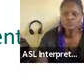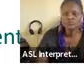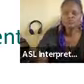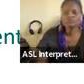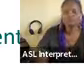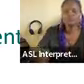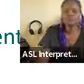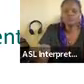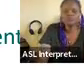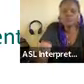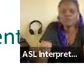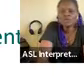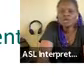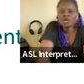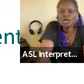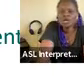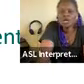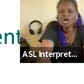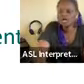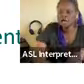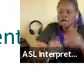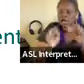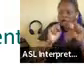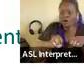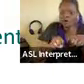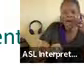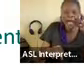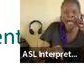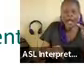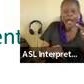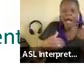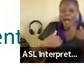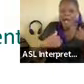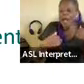So, as you can see here, we still have high case rates.